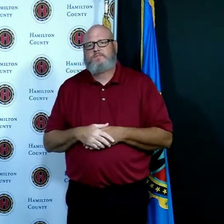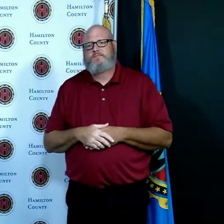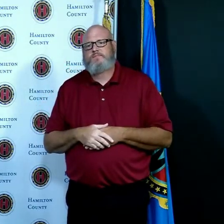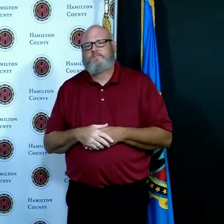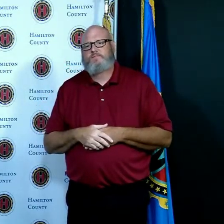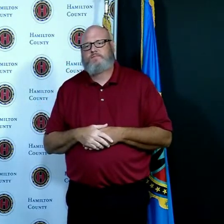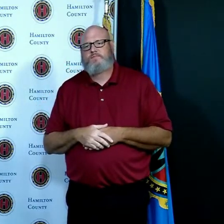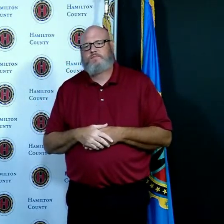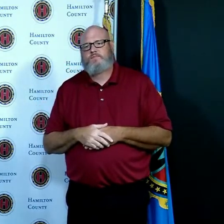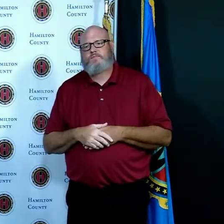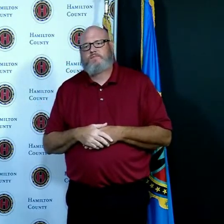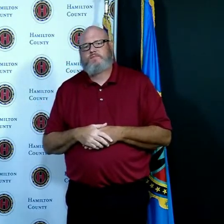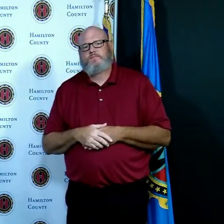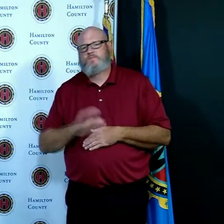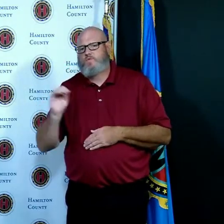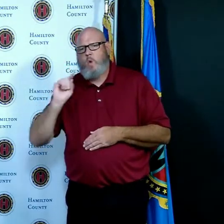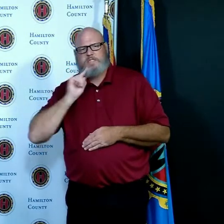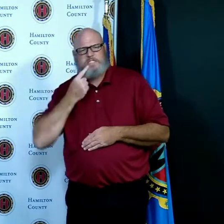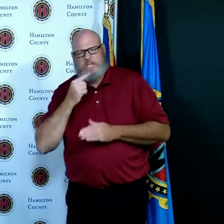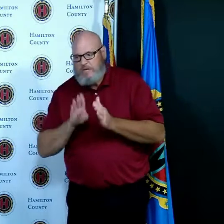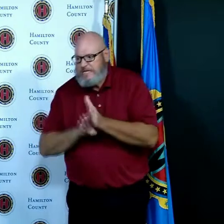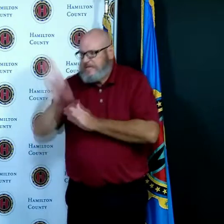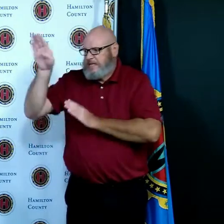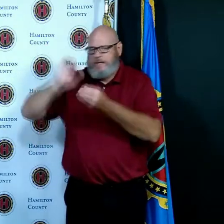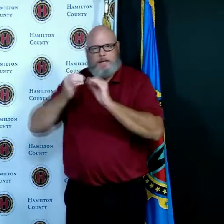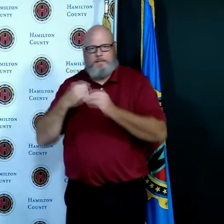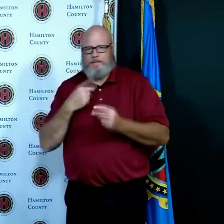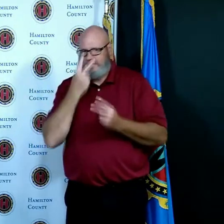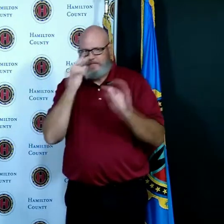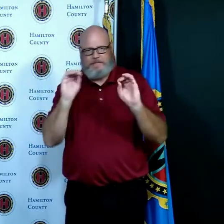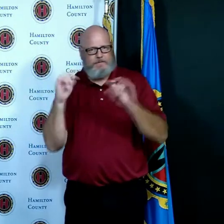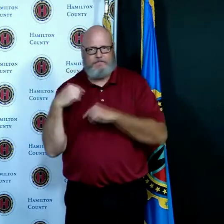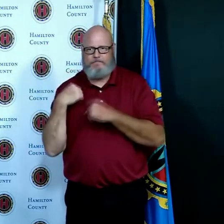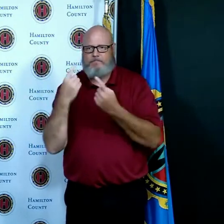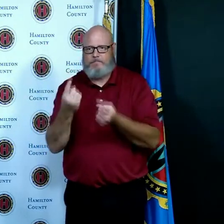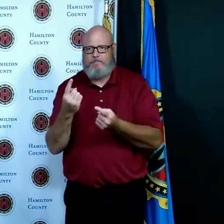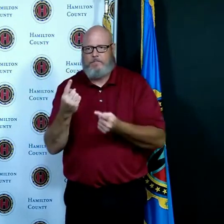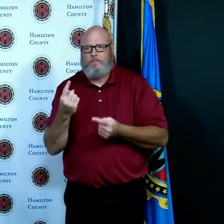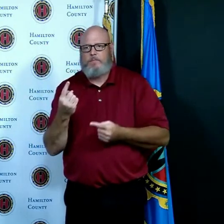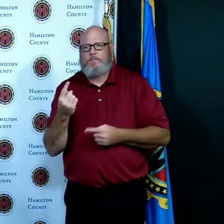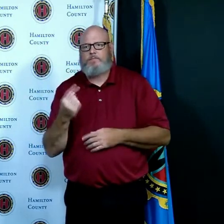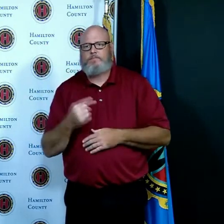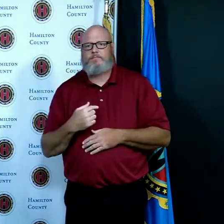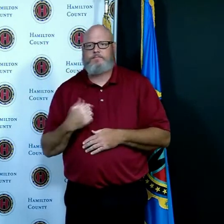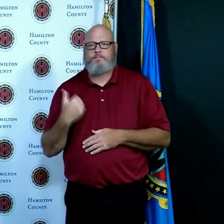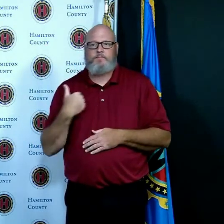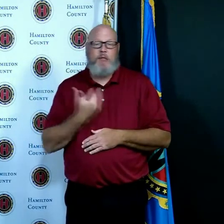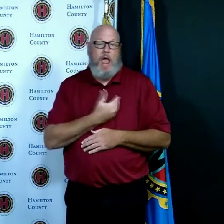this holds true also when you look at our 14-county region the three indicators continue to remain low